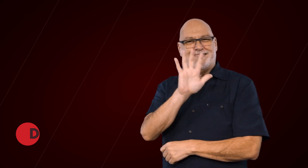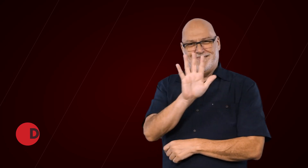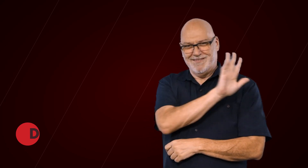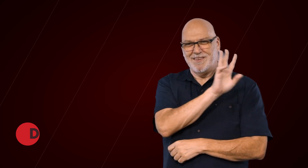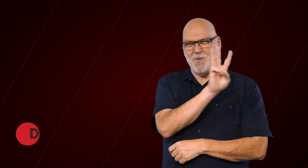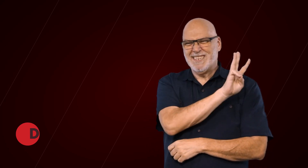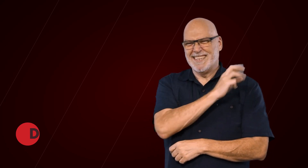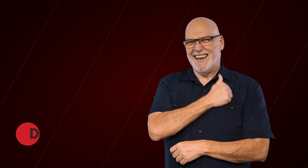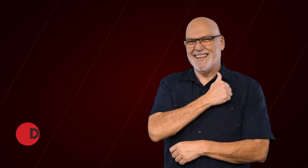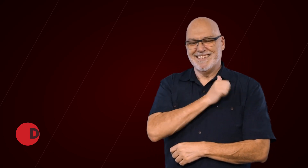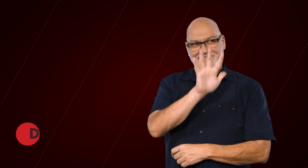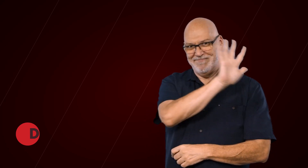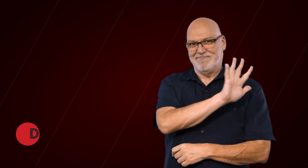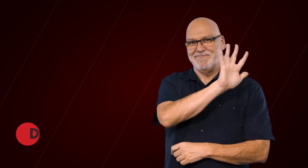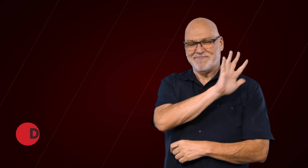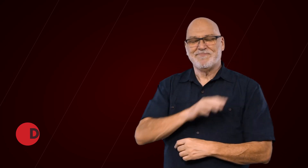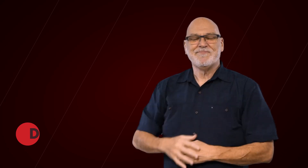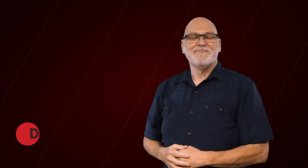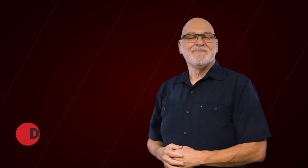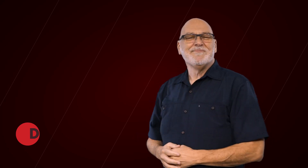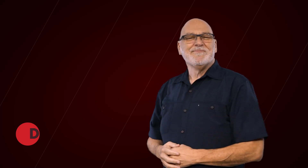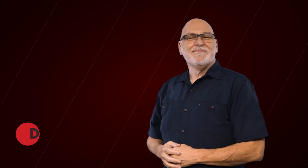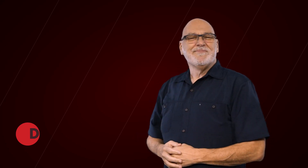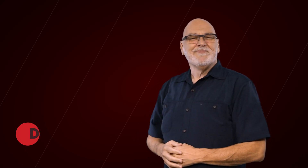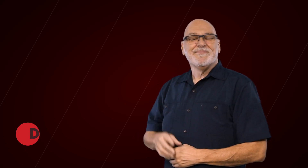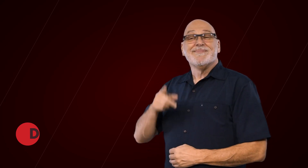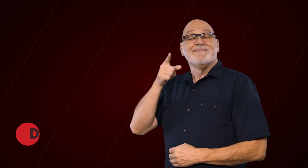and BC in western Canada.